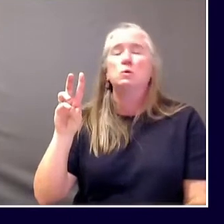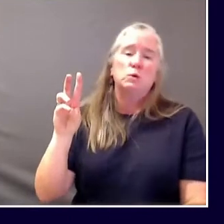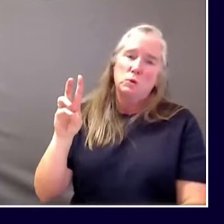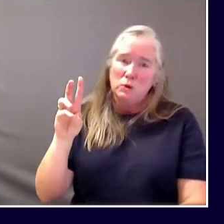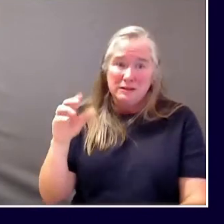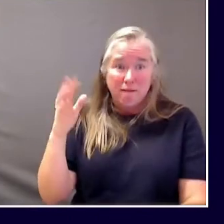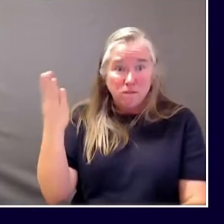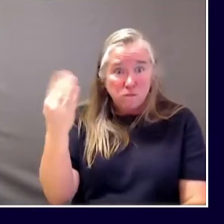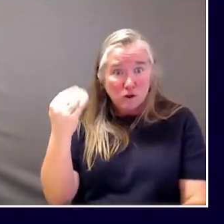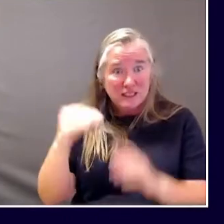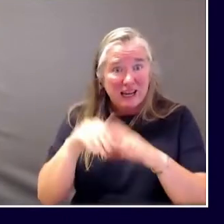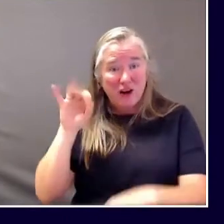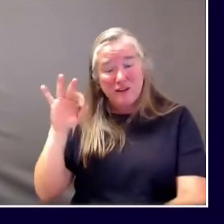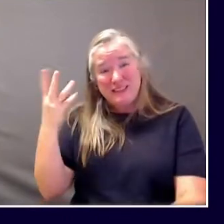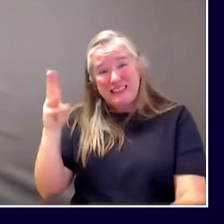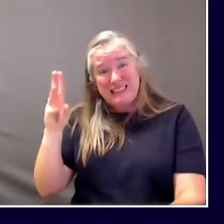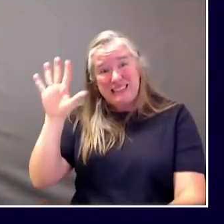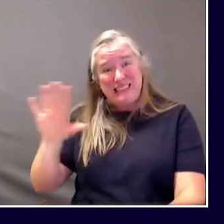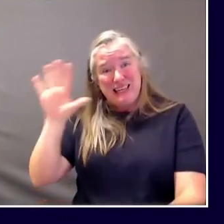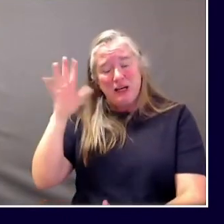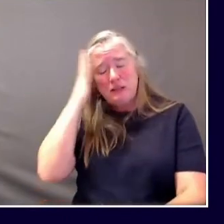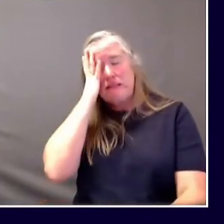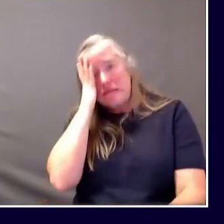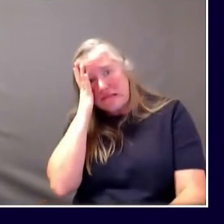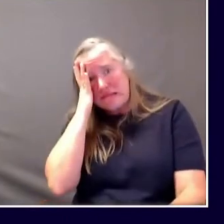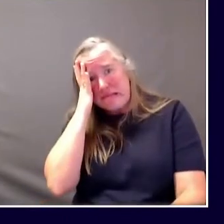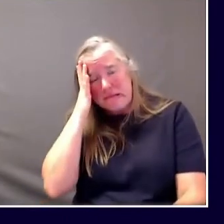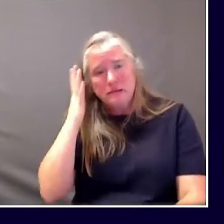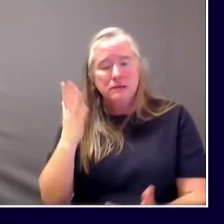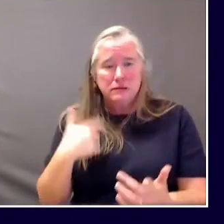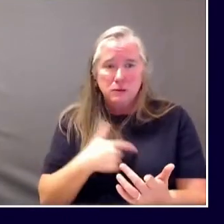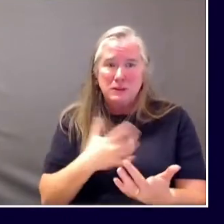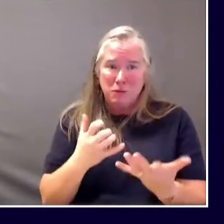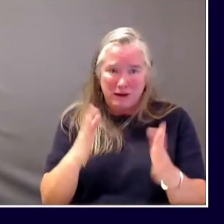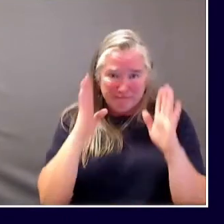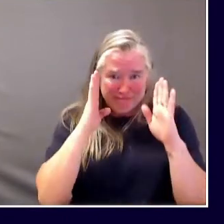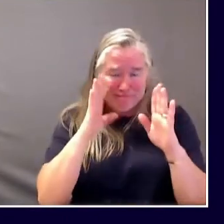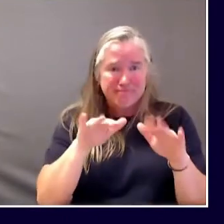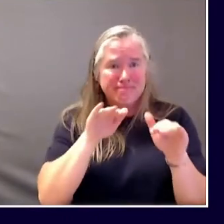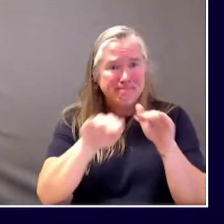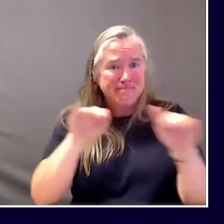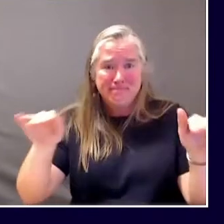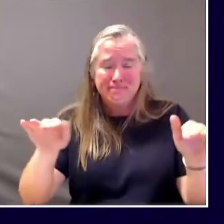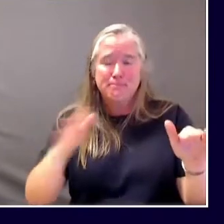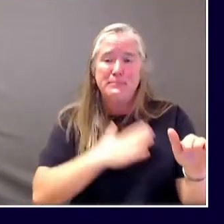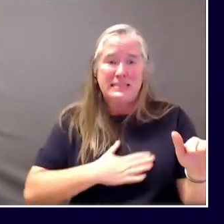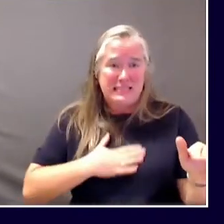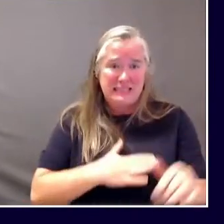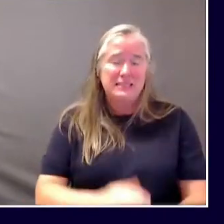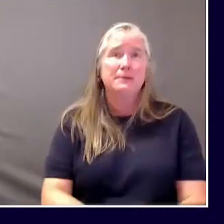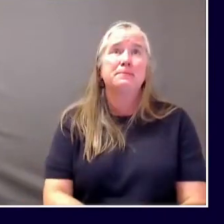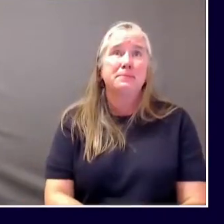ahead to events that are happening this weekend and next week